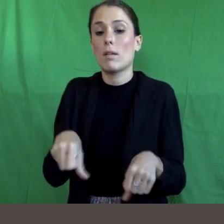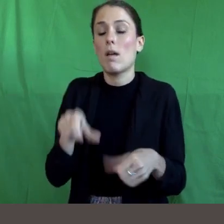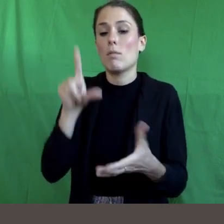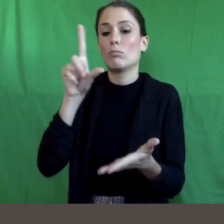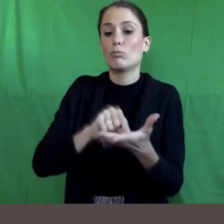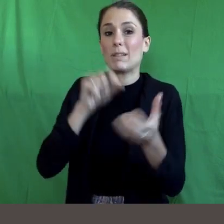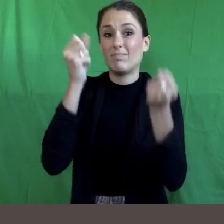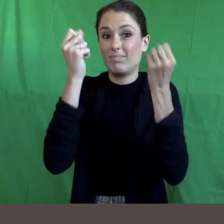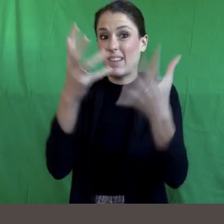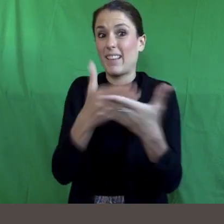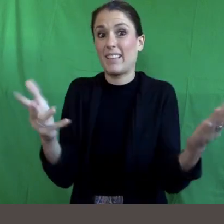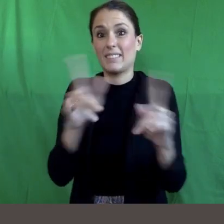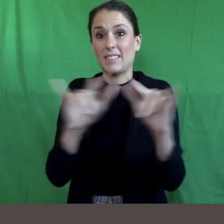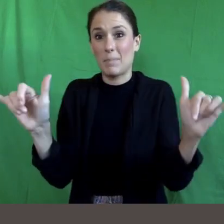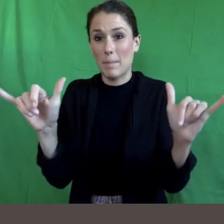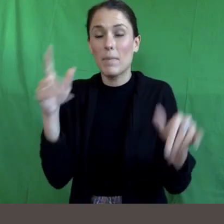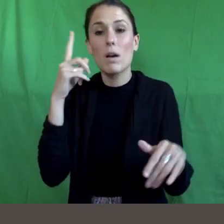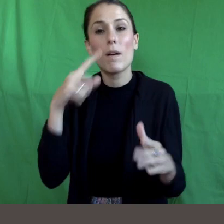a number of items at the same time.